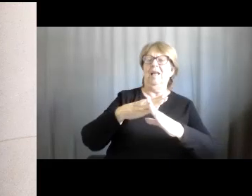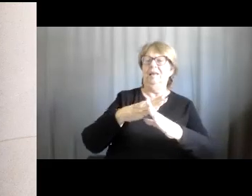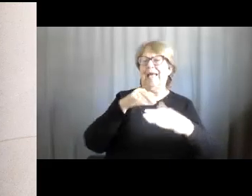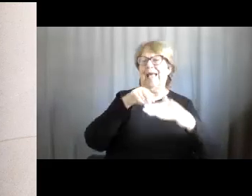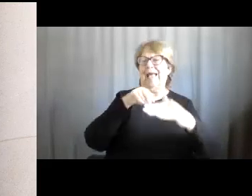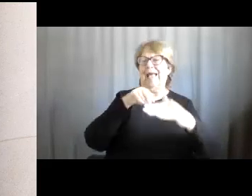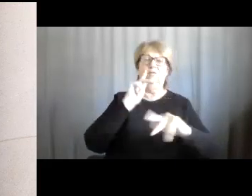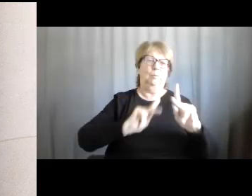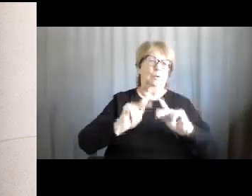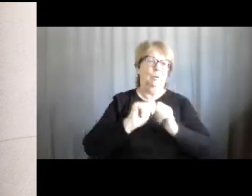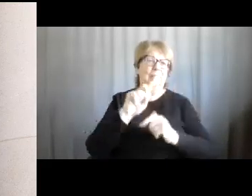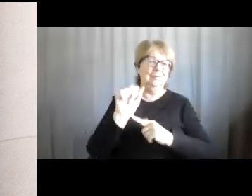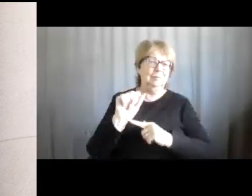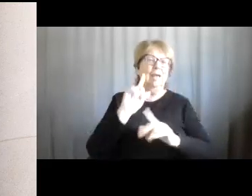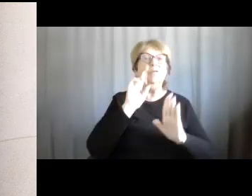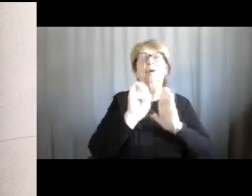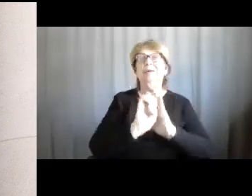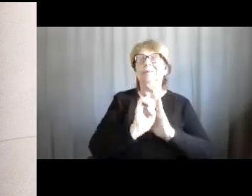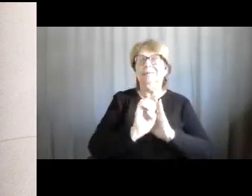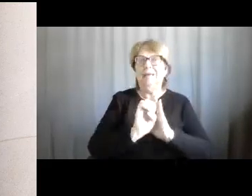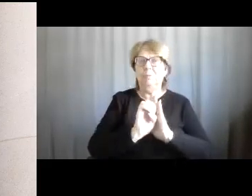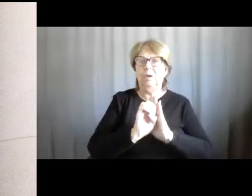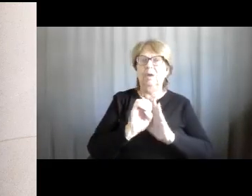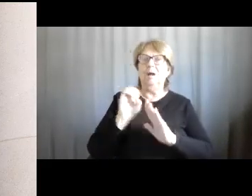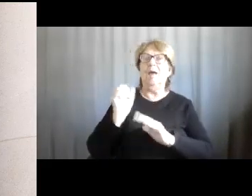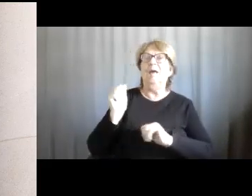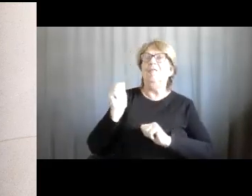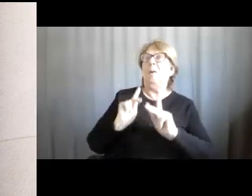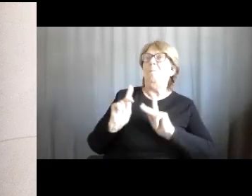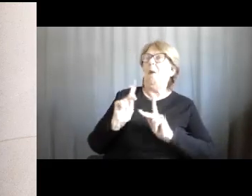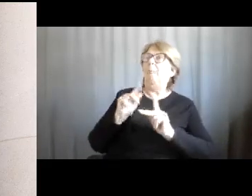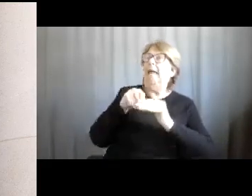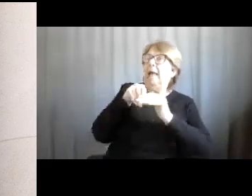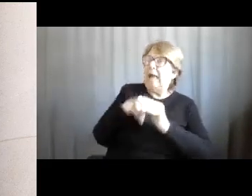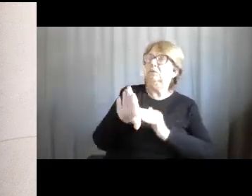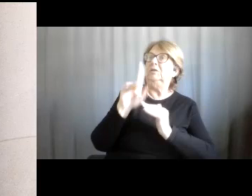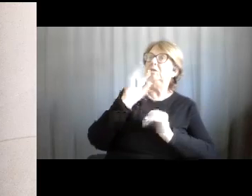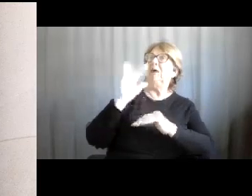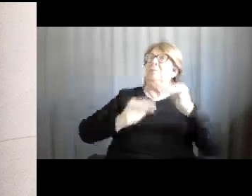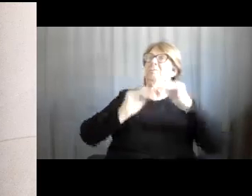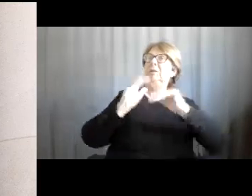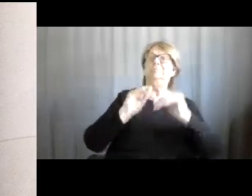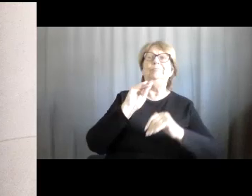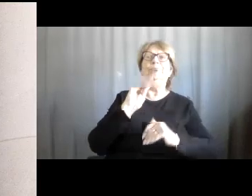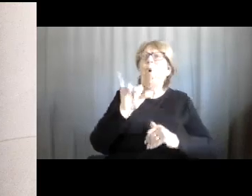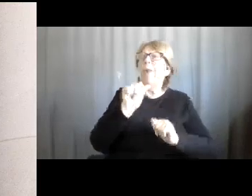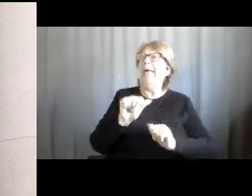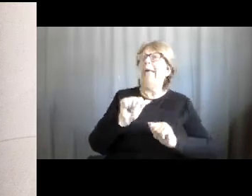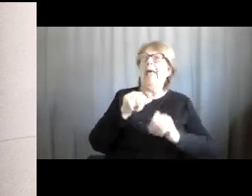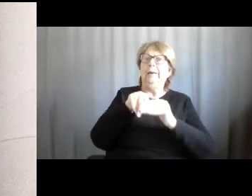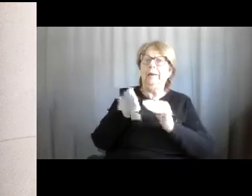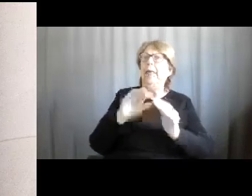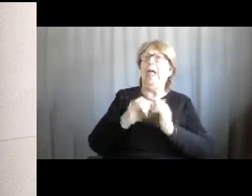[Roby Poche (DES)] An example of this is if the public accessible entrance for a building is only accessible by stairs. [Roby Poche (DES)] Then the stairs are